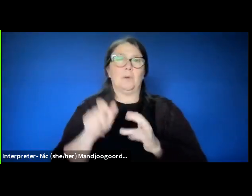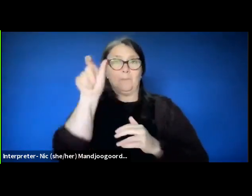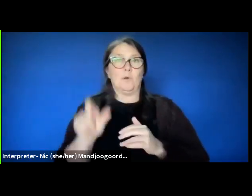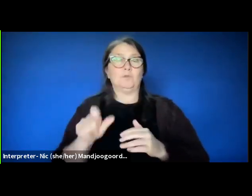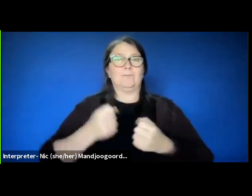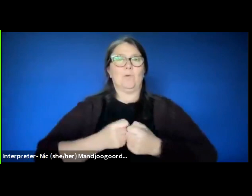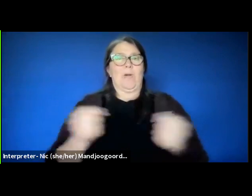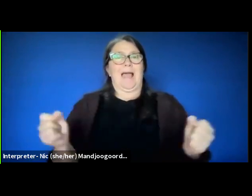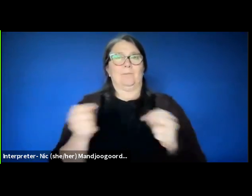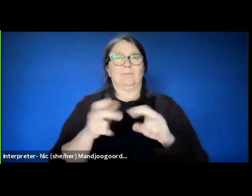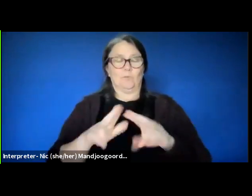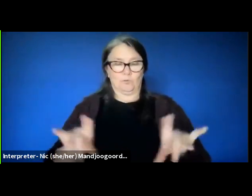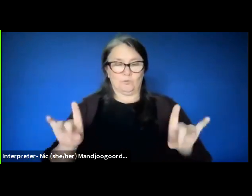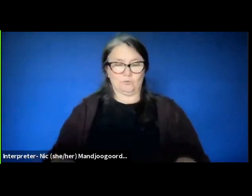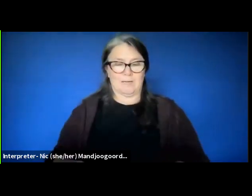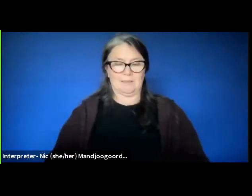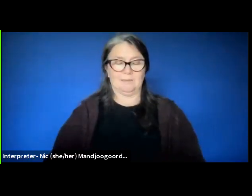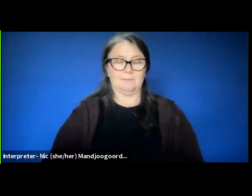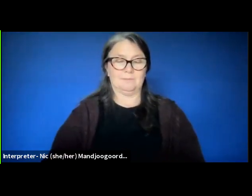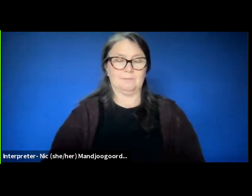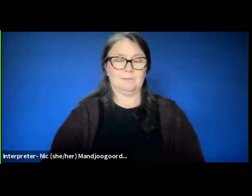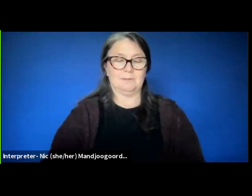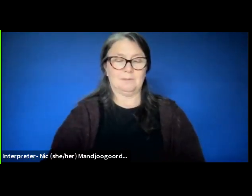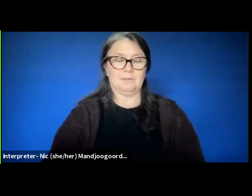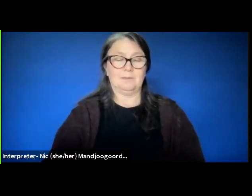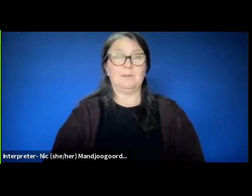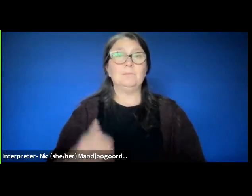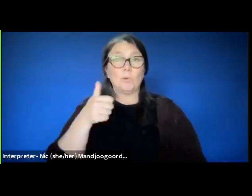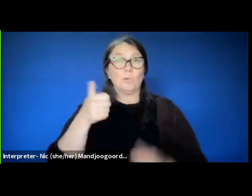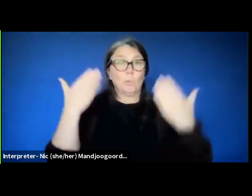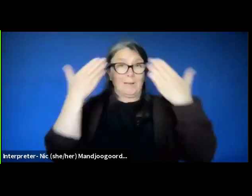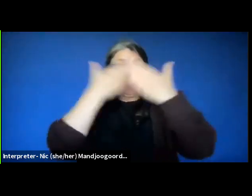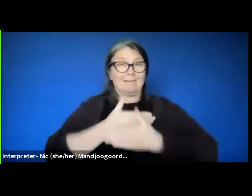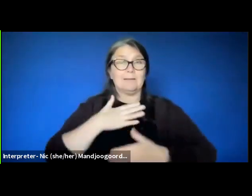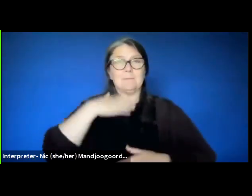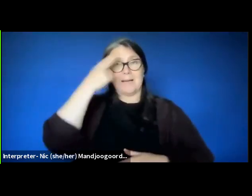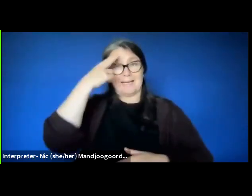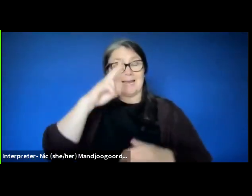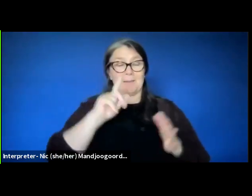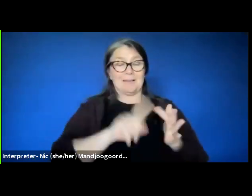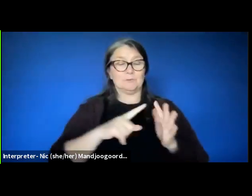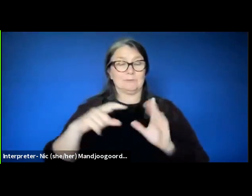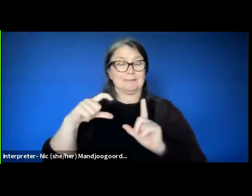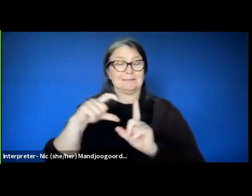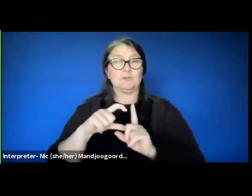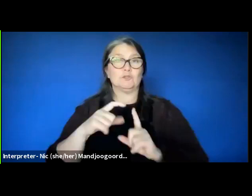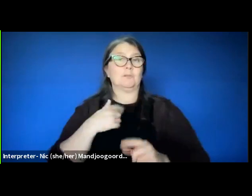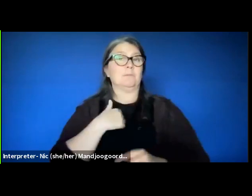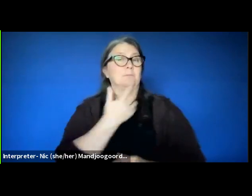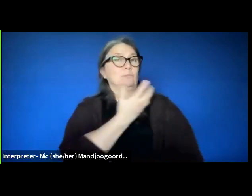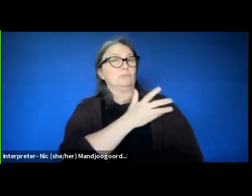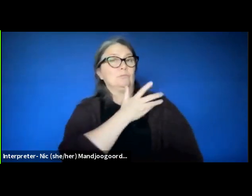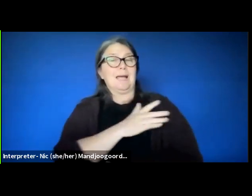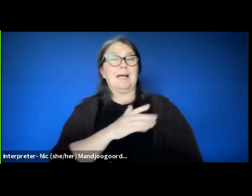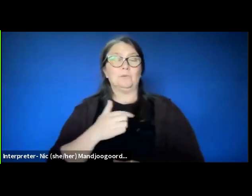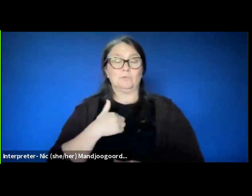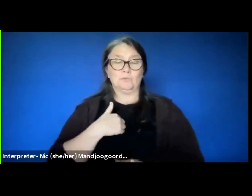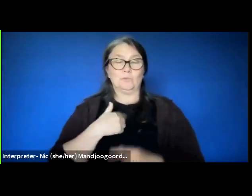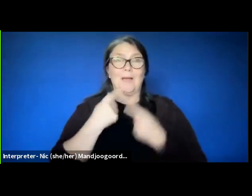tralia Thank you, and good evening everyone Thank you, and good evening everyone, my name is as prediction, and then. there's my